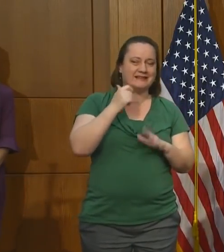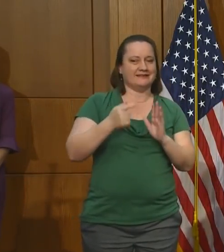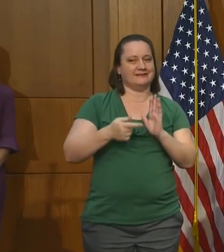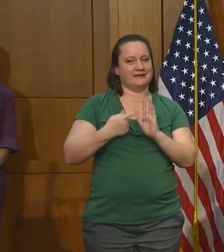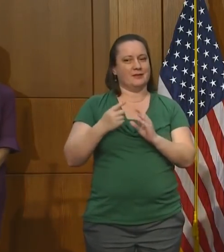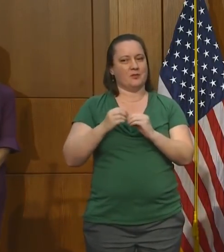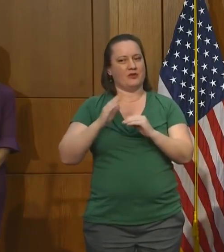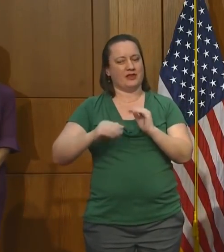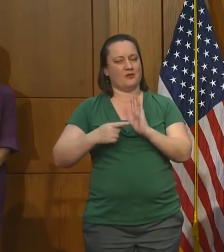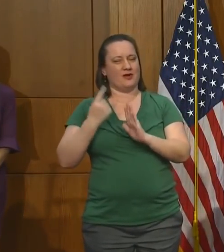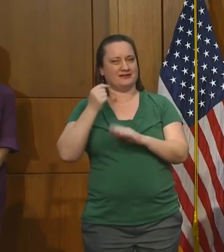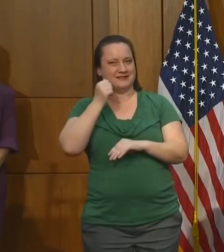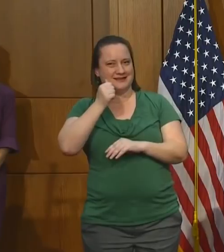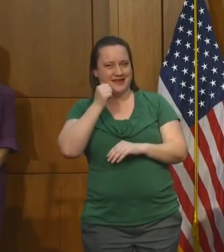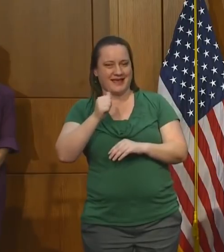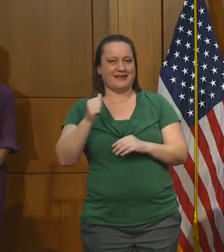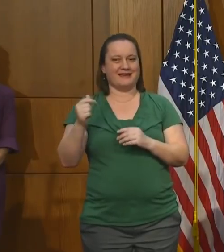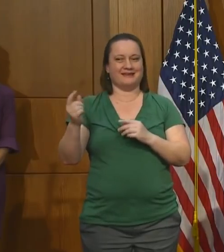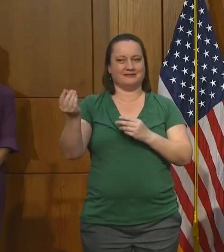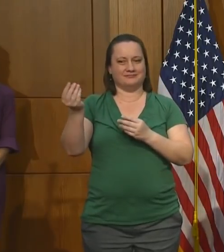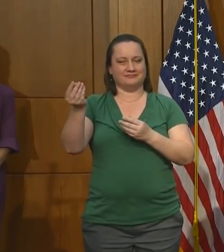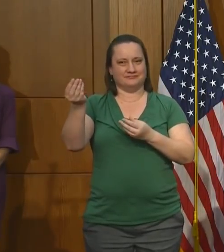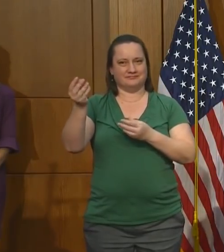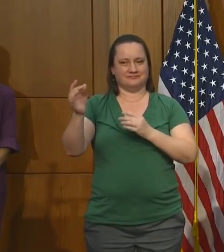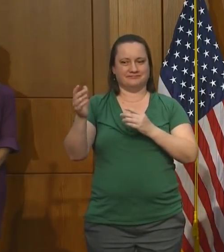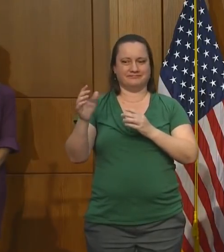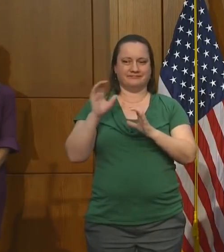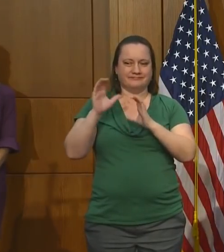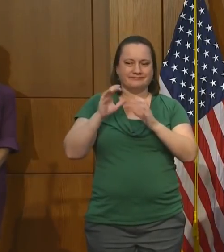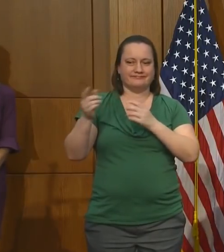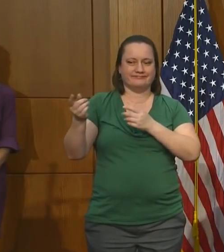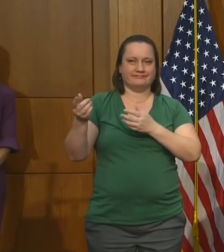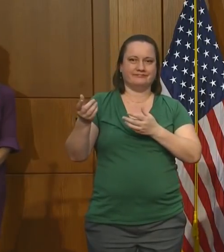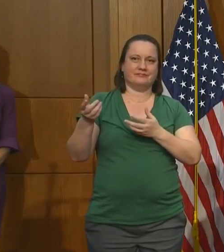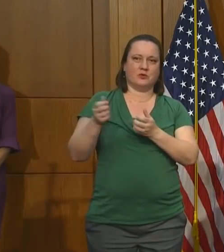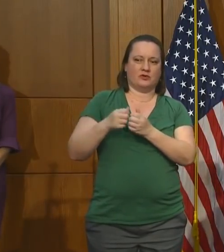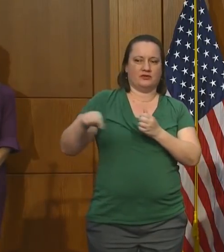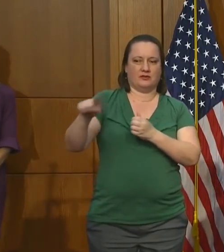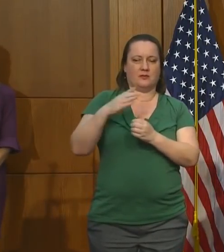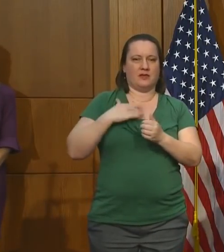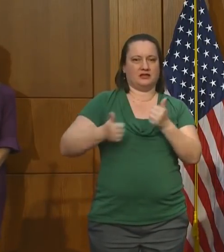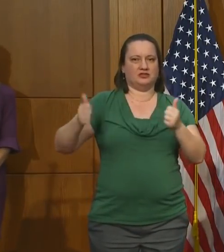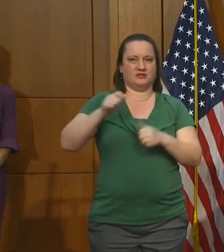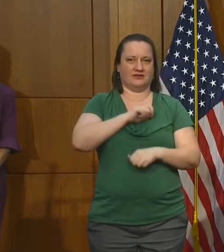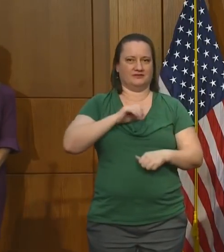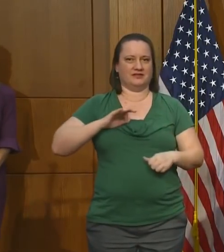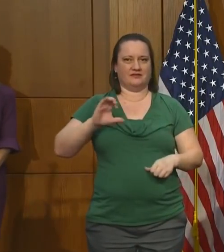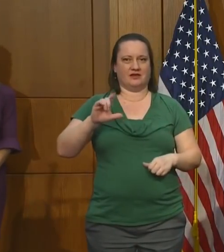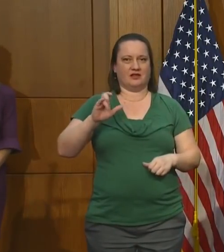AND YES WE HAVE HAD- DAILY- MORE SOMETIMES MORE TIMES. THAN ONE IN A DAY COMMUNICATION AND-